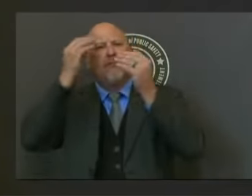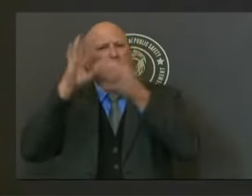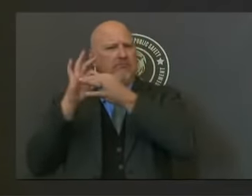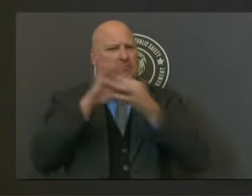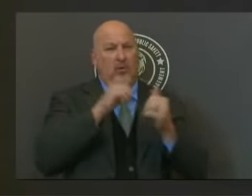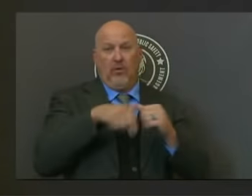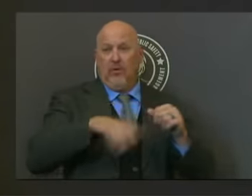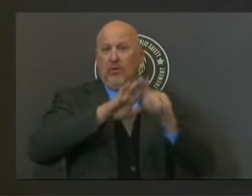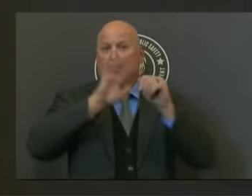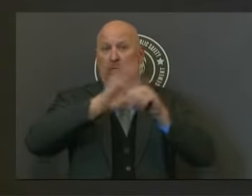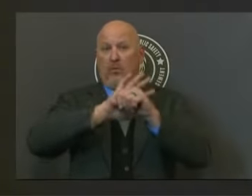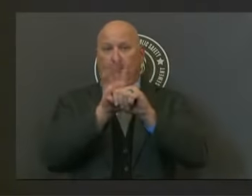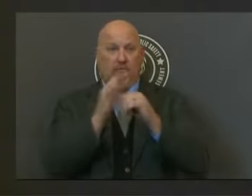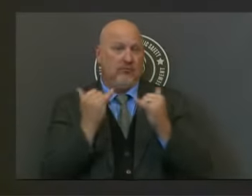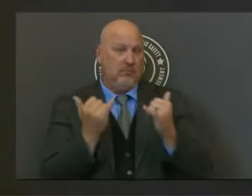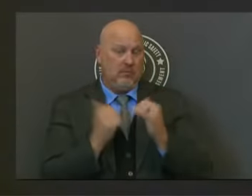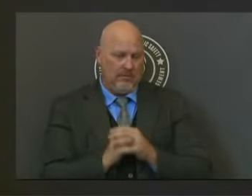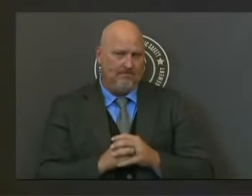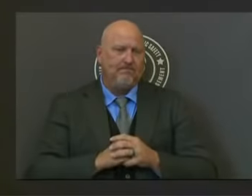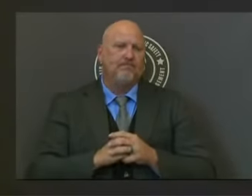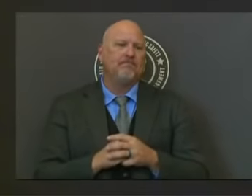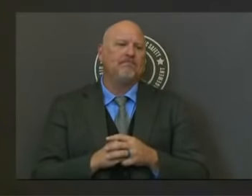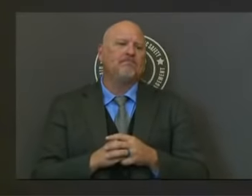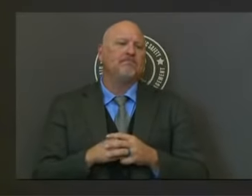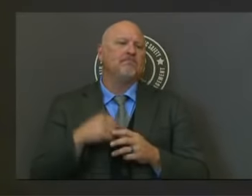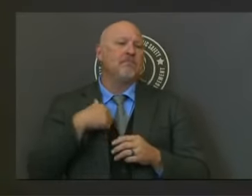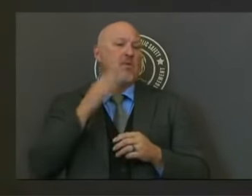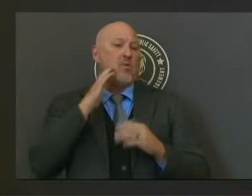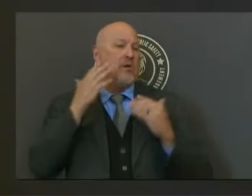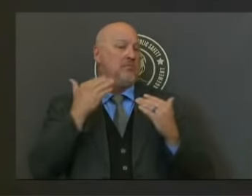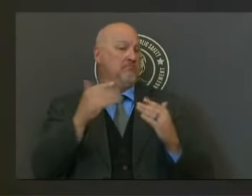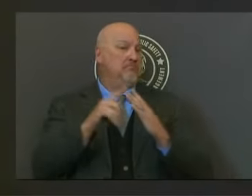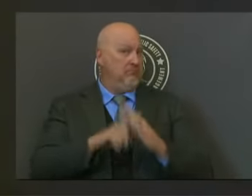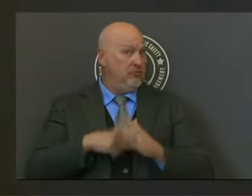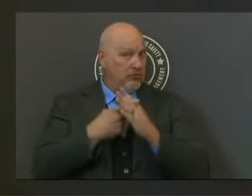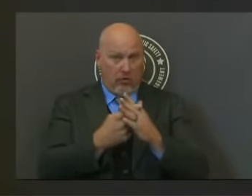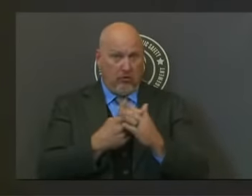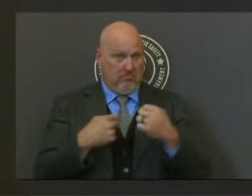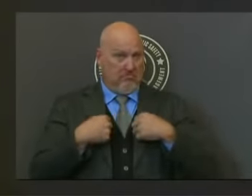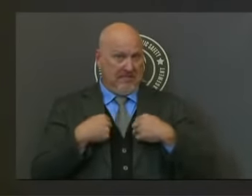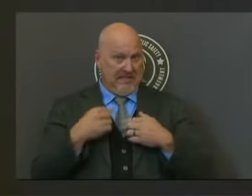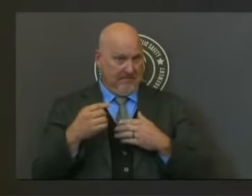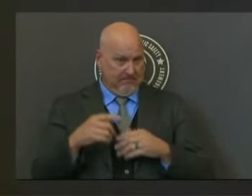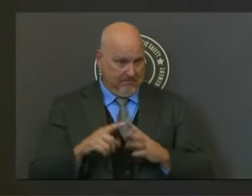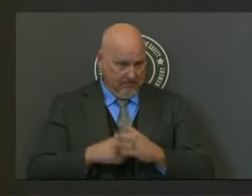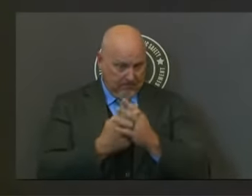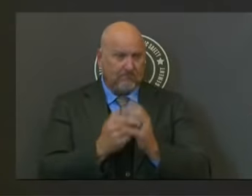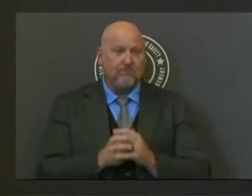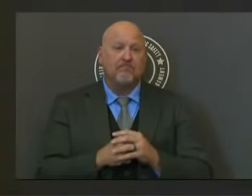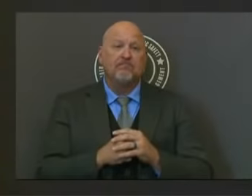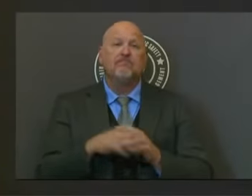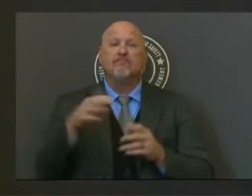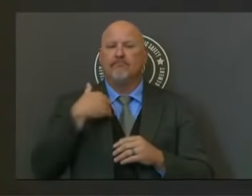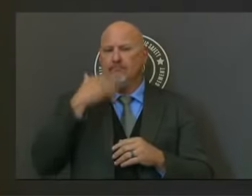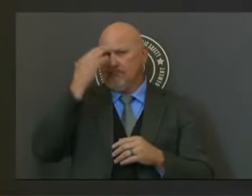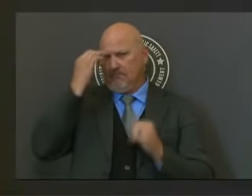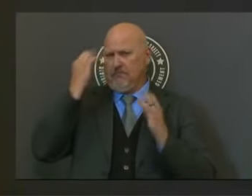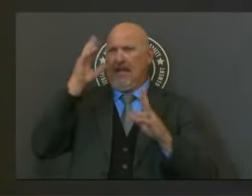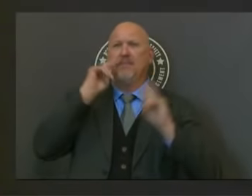let me just mention a start off by talking that there is a source of frustration I think